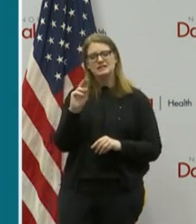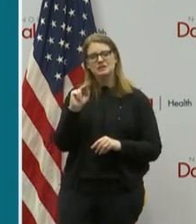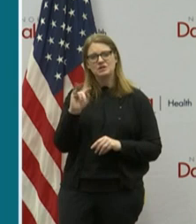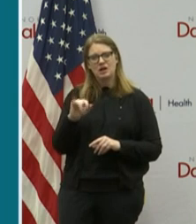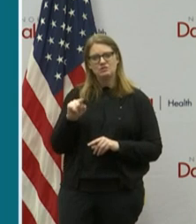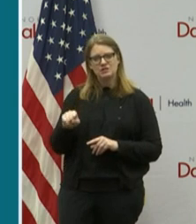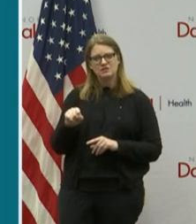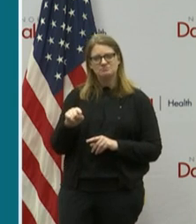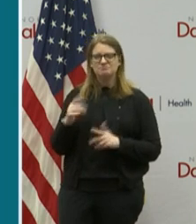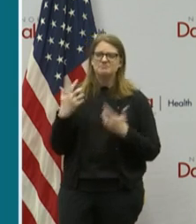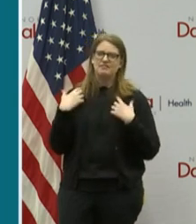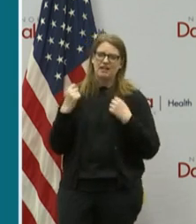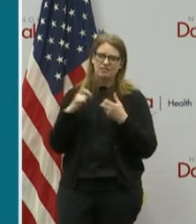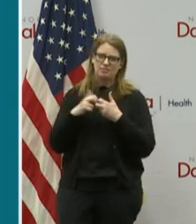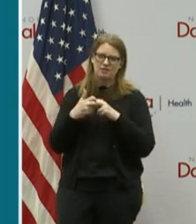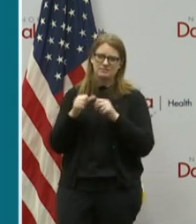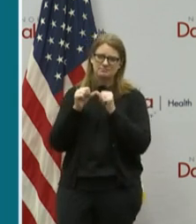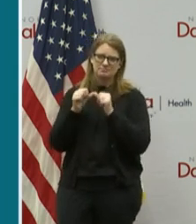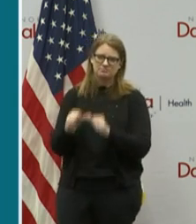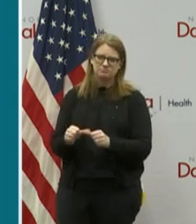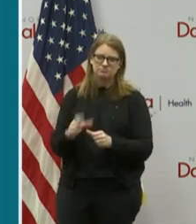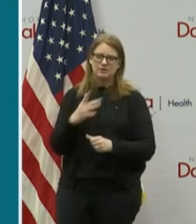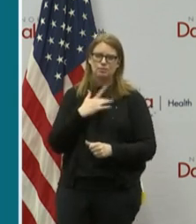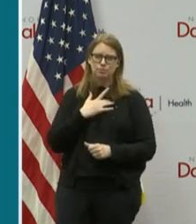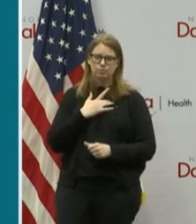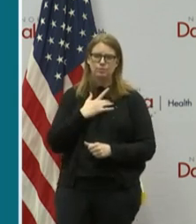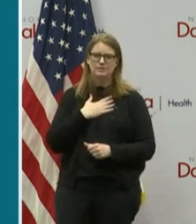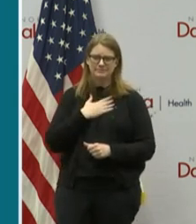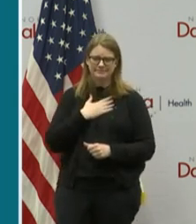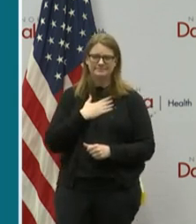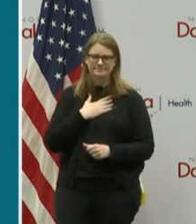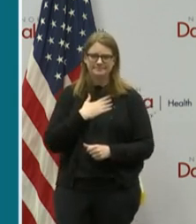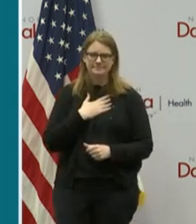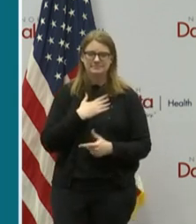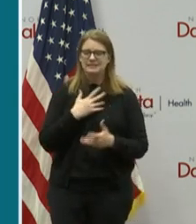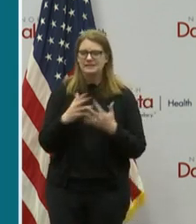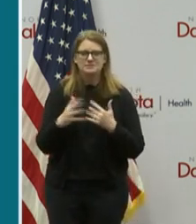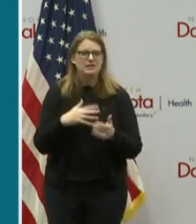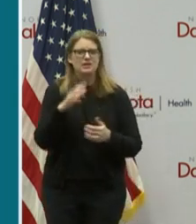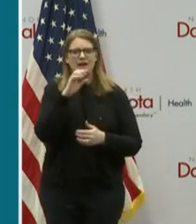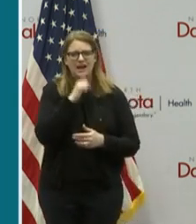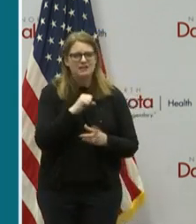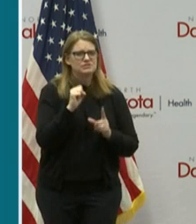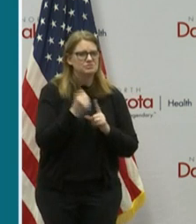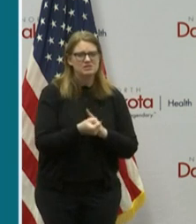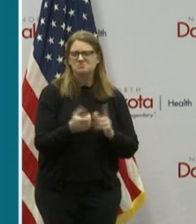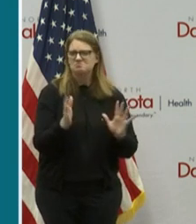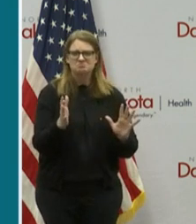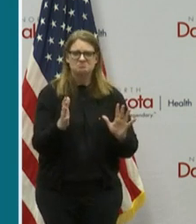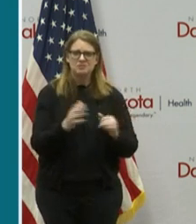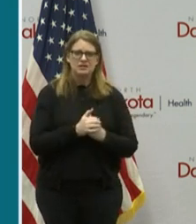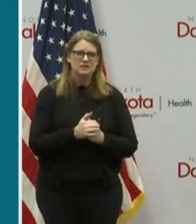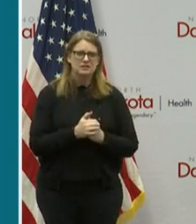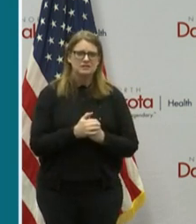INDIVIDUAL WAS A WOMAN IN HER 80s FROM CASH COUNTY WHO HAD UNDERLING HEALTH CONDITIONS. REGARDLESS OF AGE OR